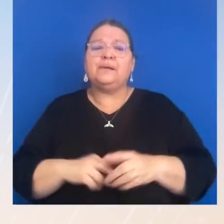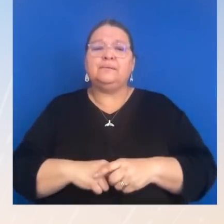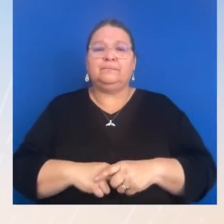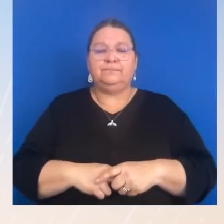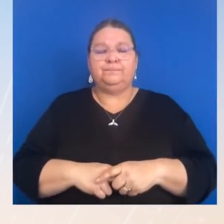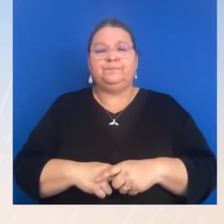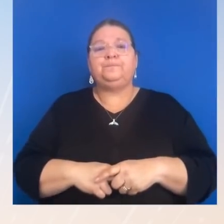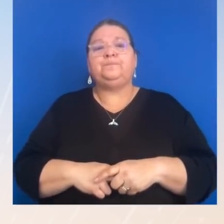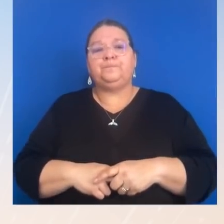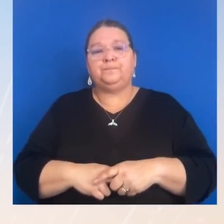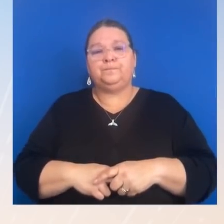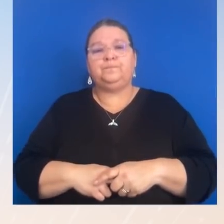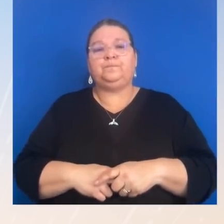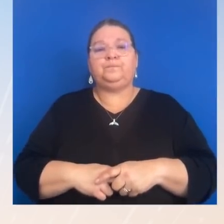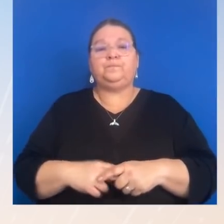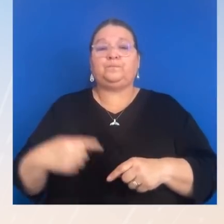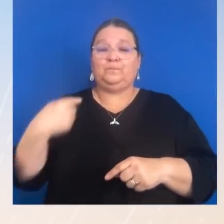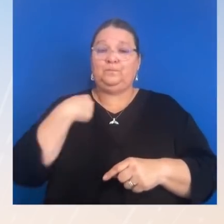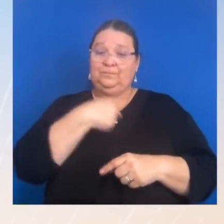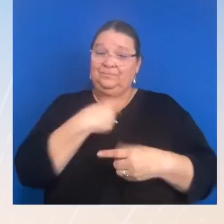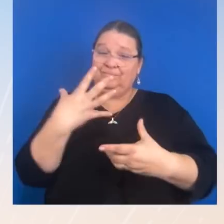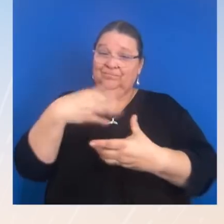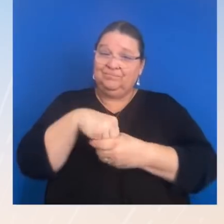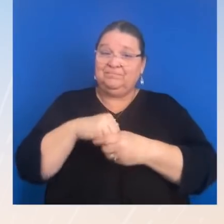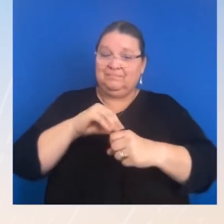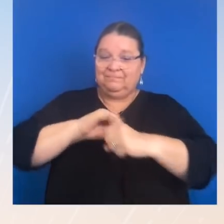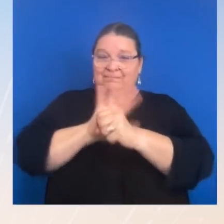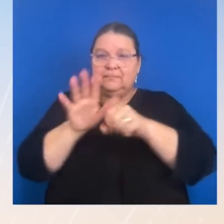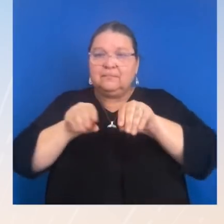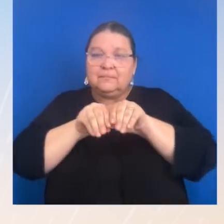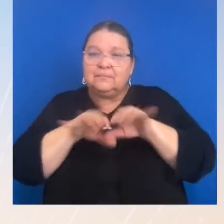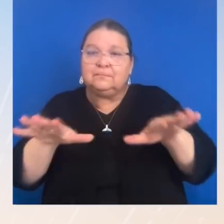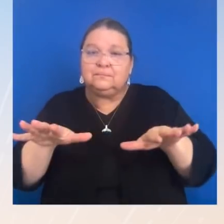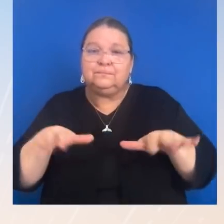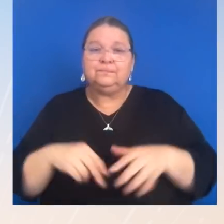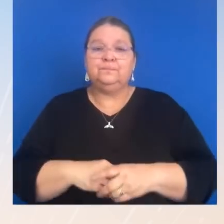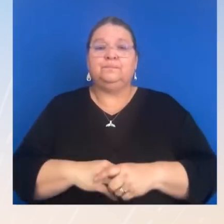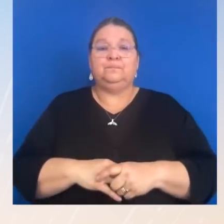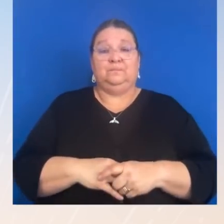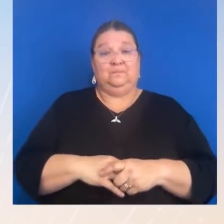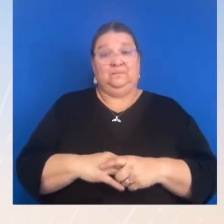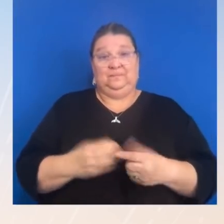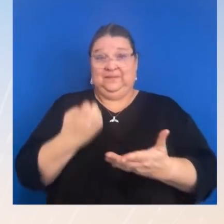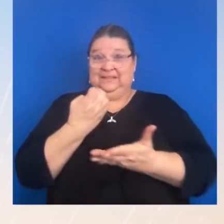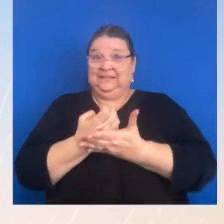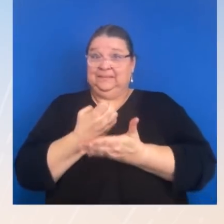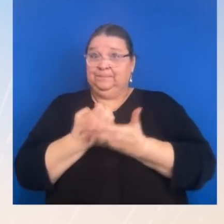that that has been the biggest contributor to date of inflation because of the impact on the supply chain.